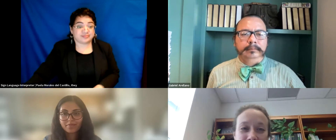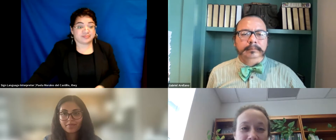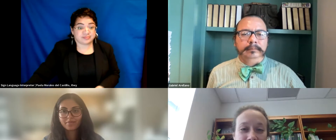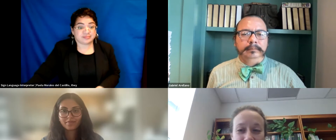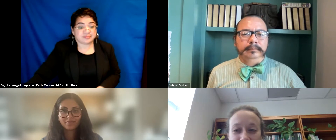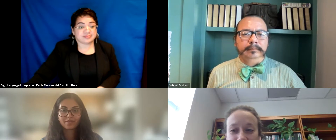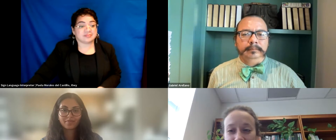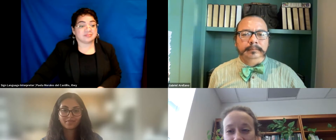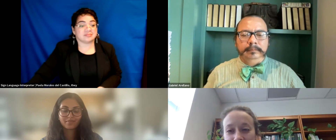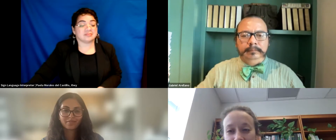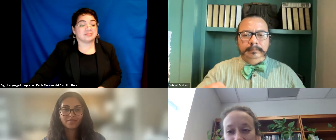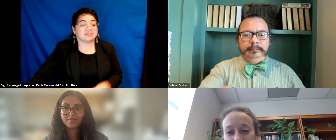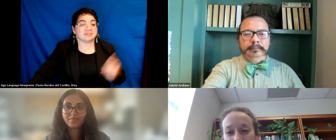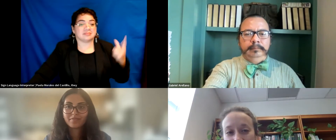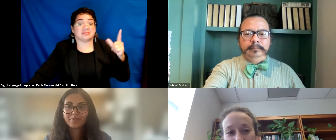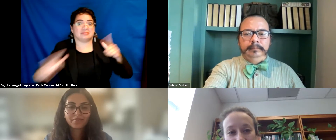Annabelle Lolinco (she/her): Yes, uh and